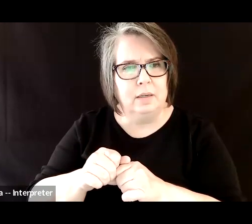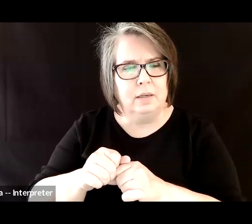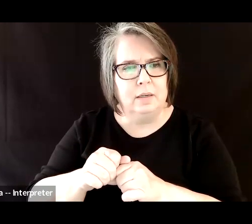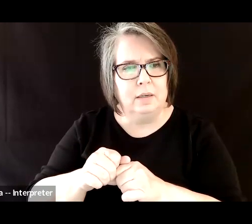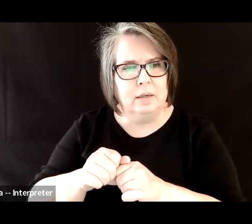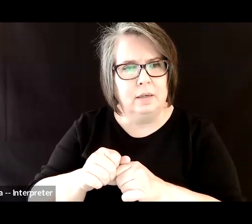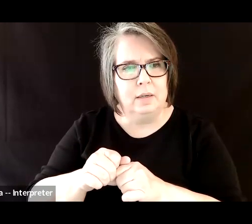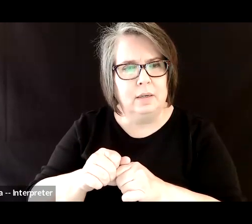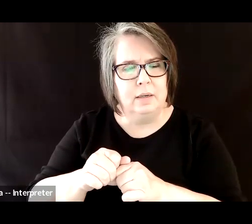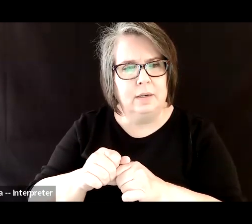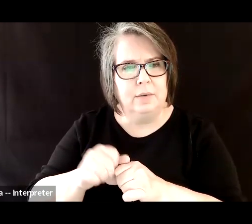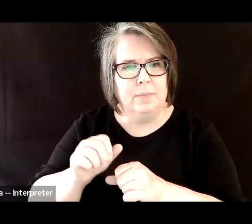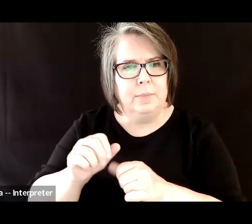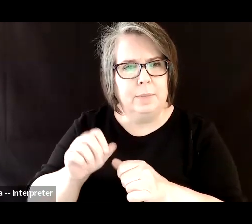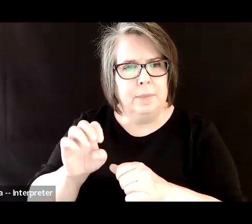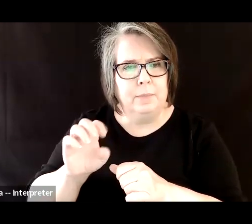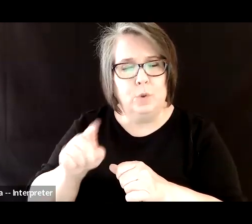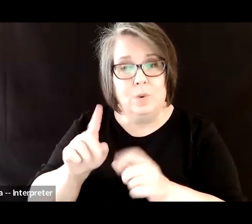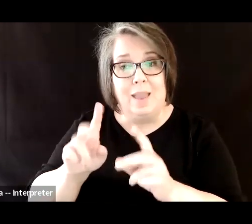can be removed later so the original content shows.